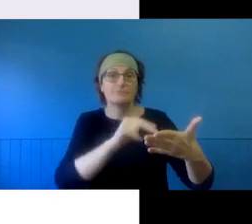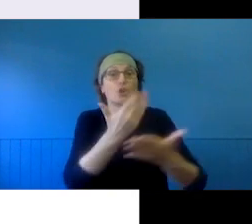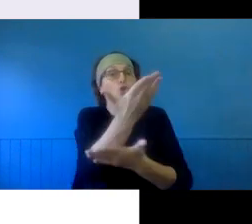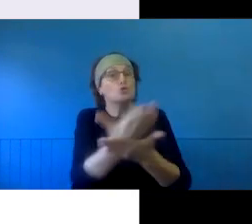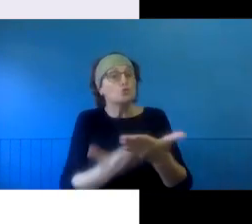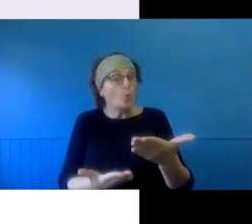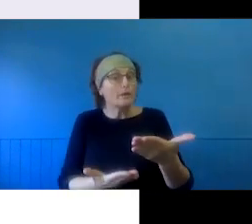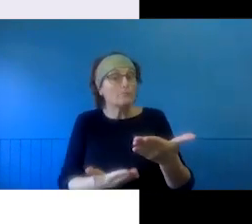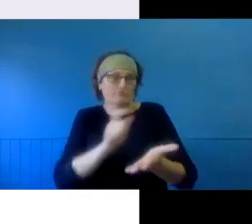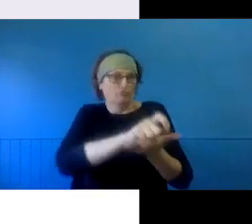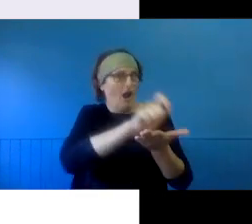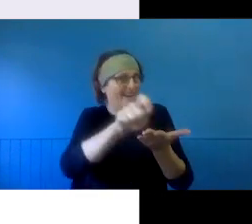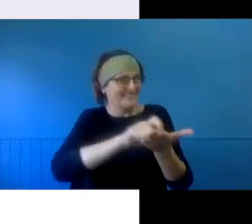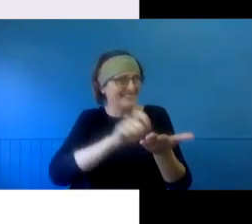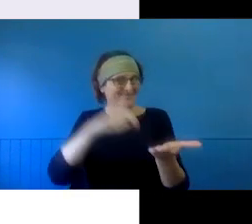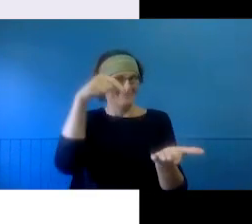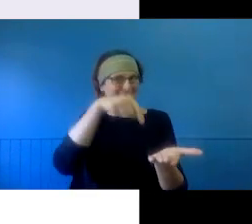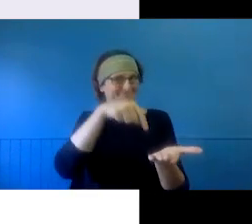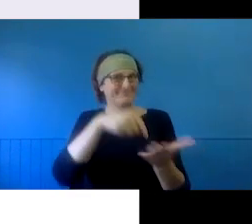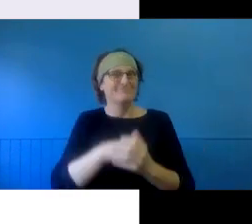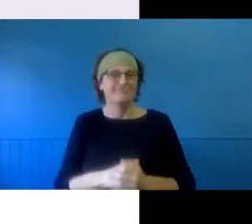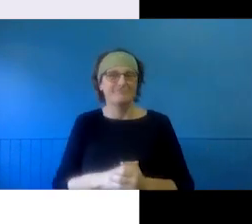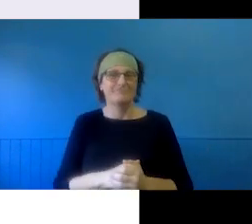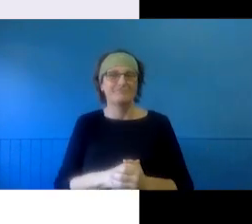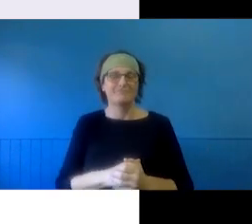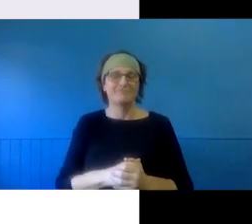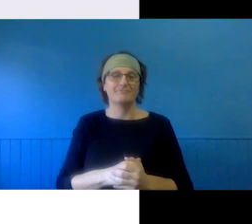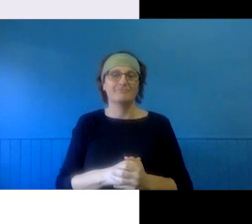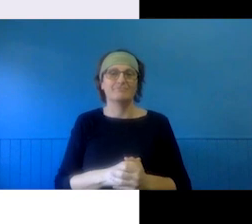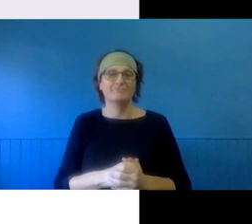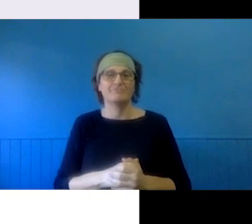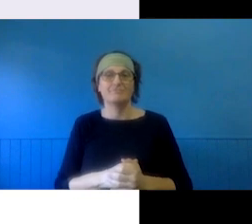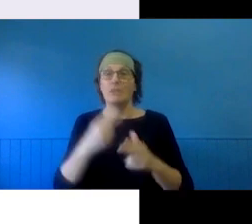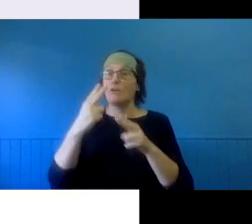down. So styles aren't protected. Where, for Indigenous culture,